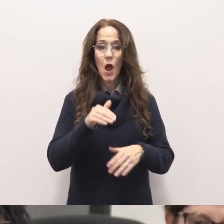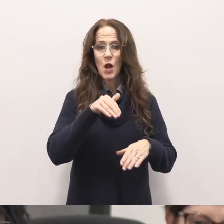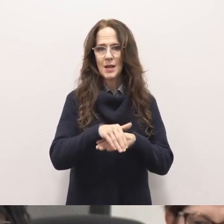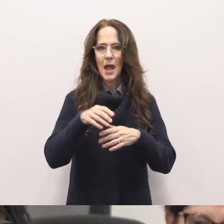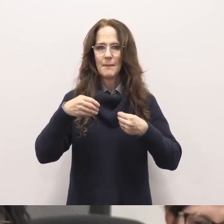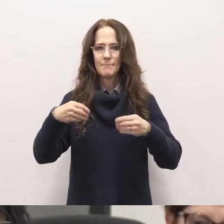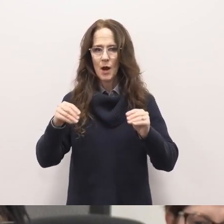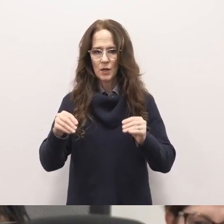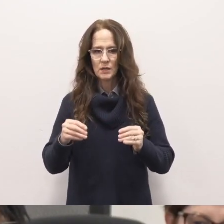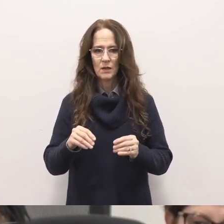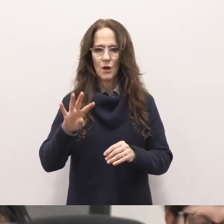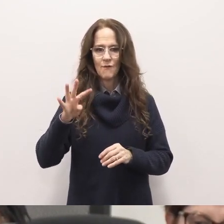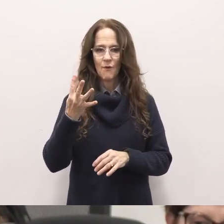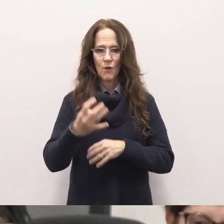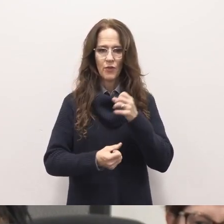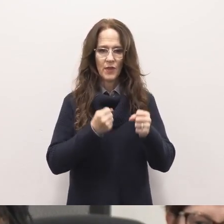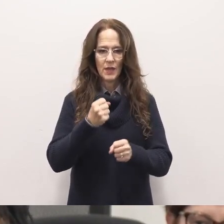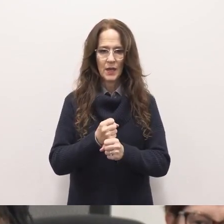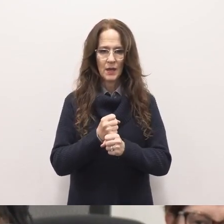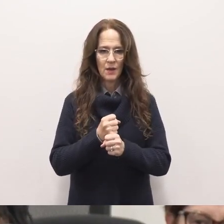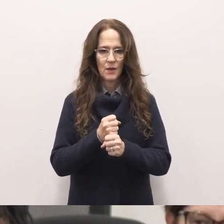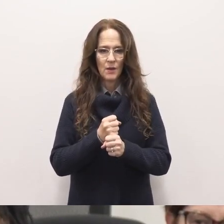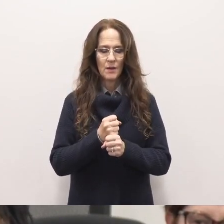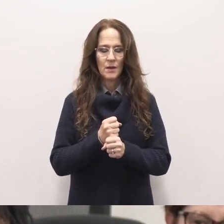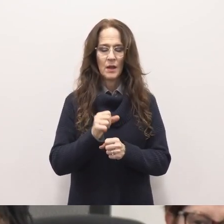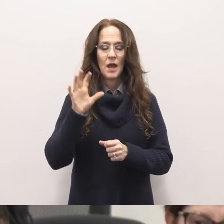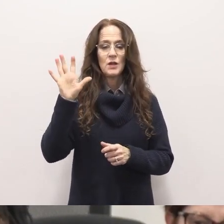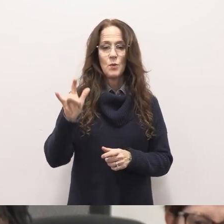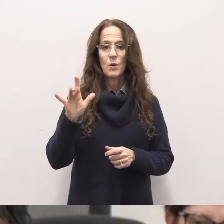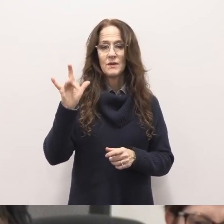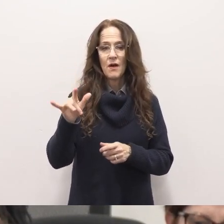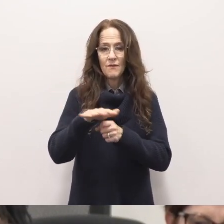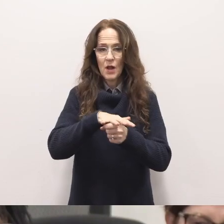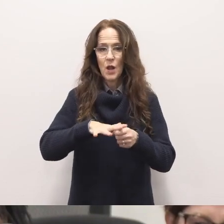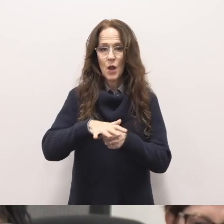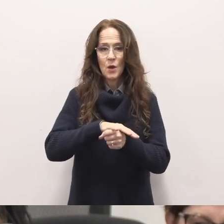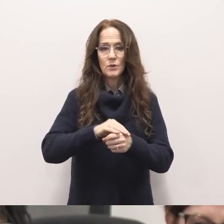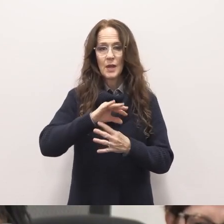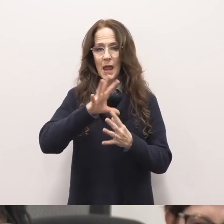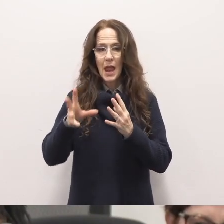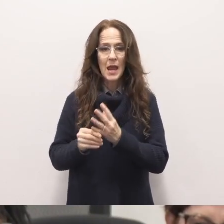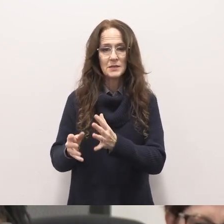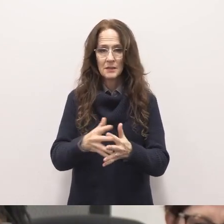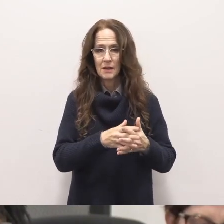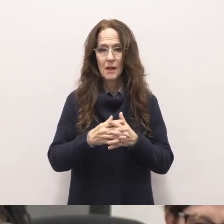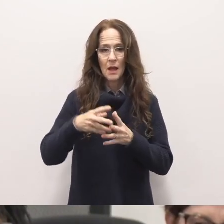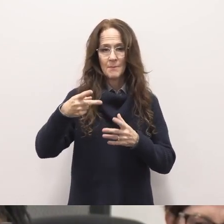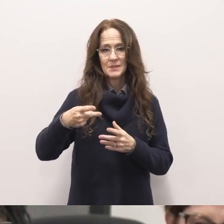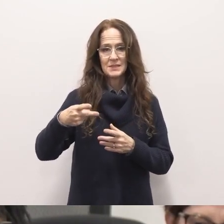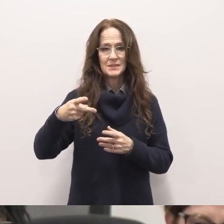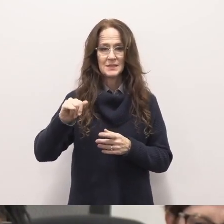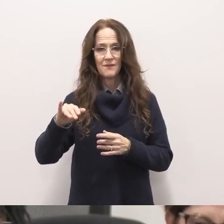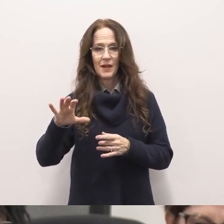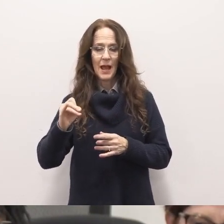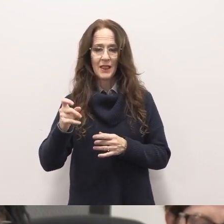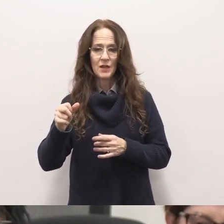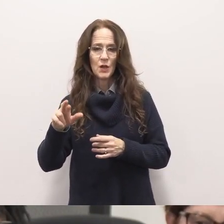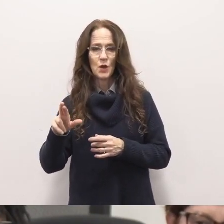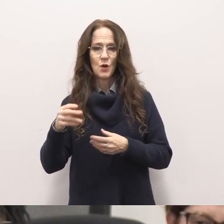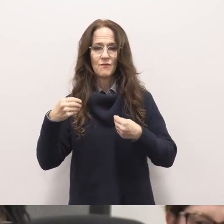now it's in fourth year, featuring over 25 local Asian American Pacific Islander vendors. Additionally, the Black Student Union hosted